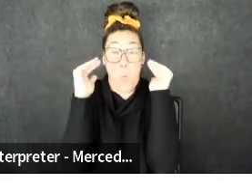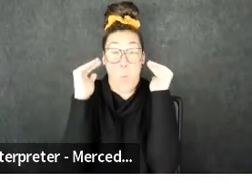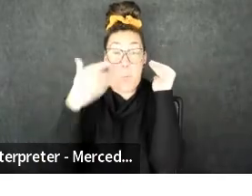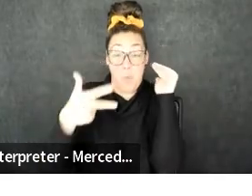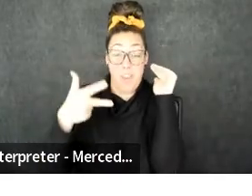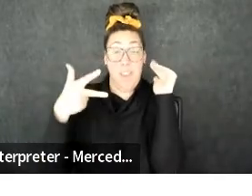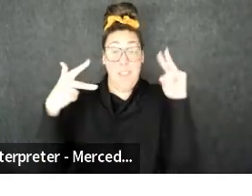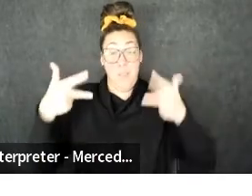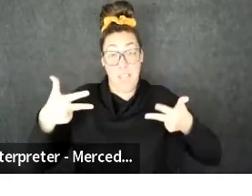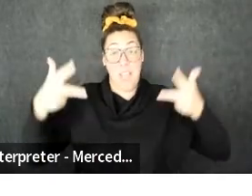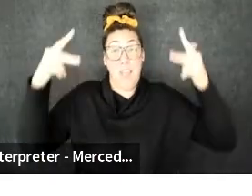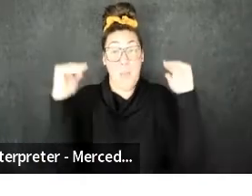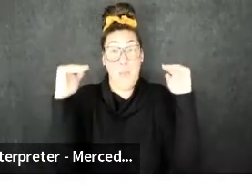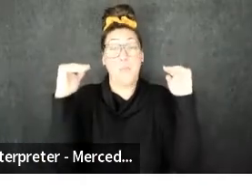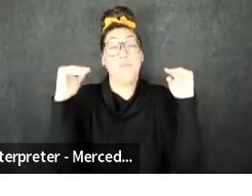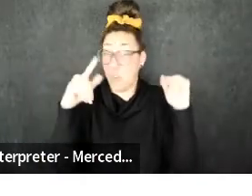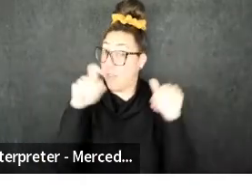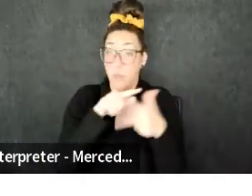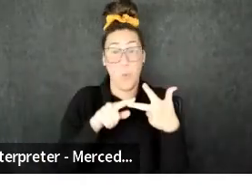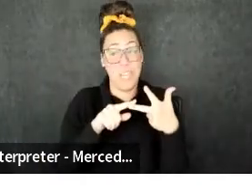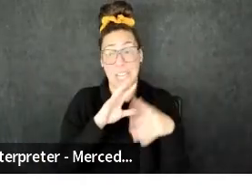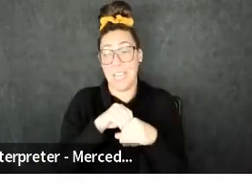because again, our, our hope, our overall hope will win